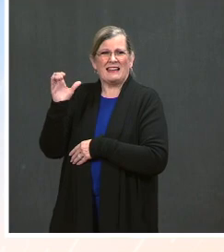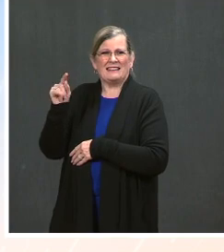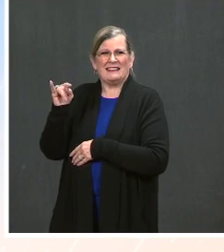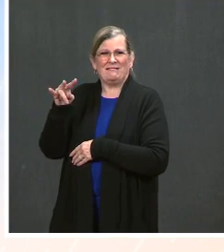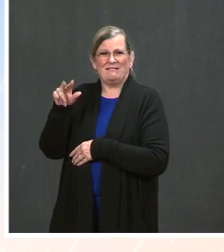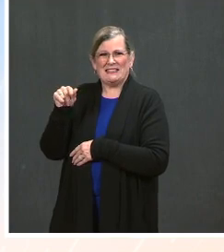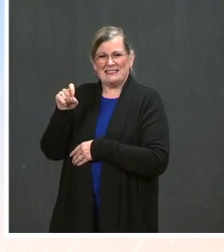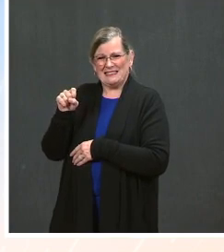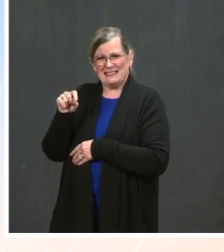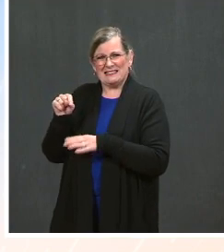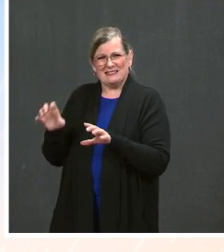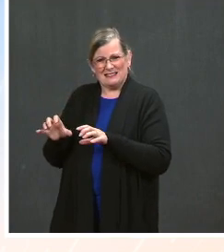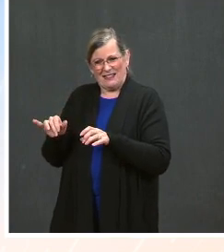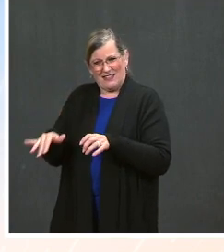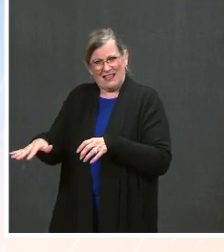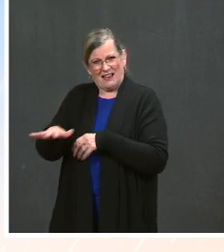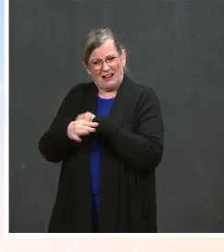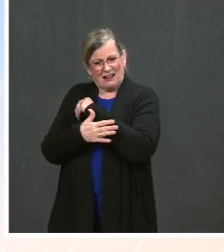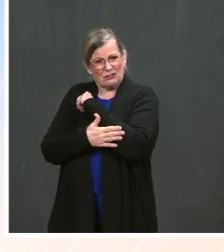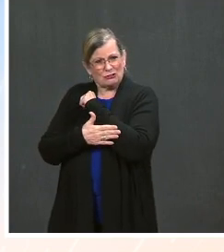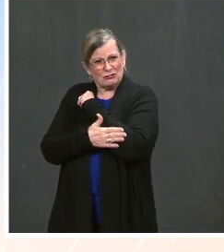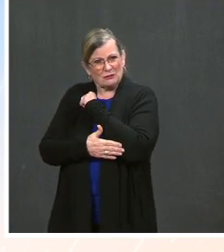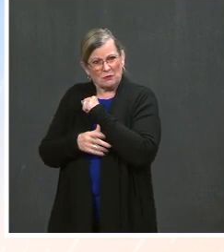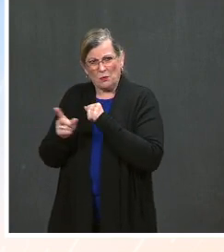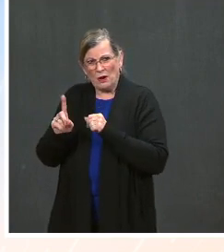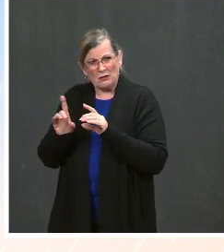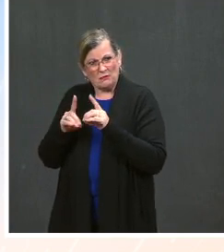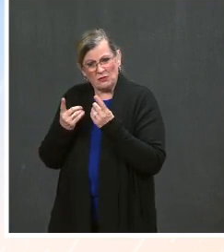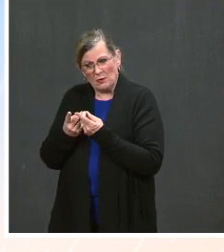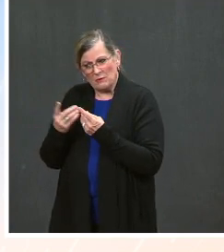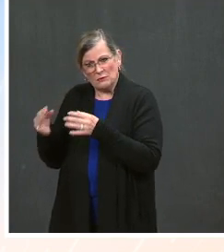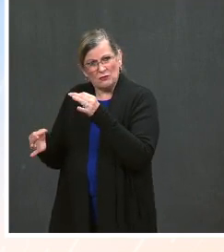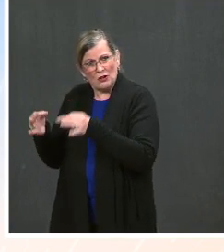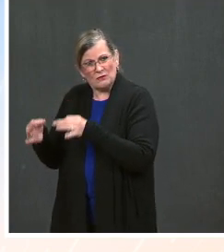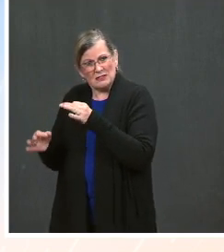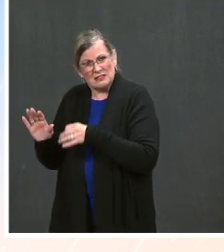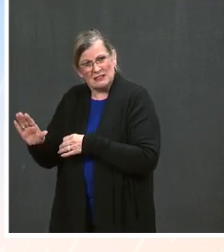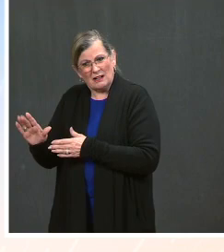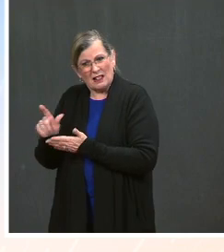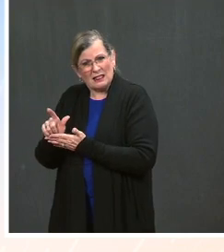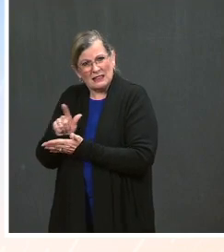than whether there's a Department of Justice legal step, because that would be up to the Attorney General. Go ahead.